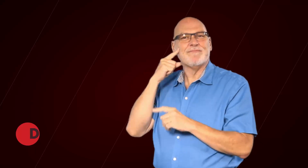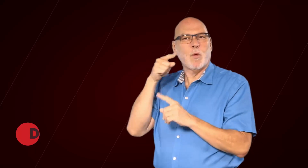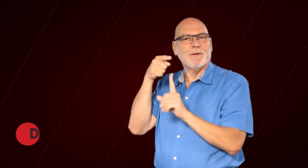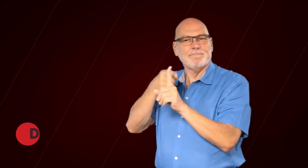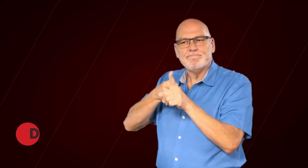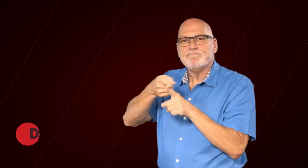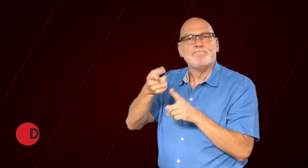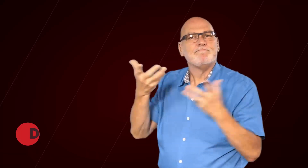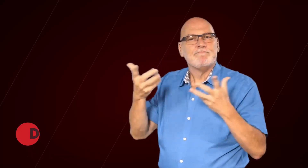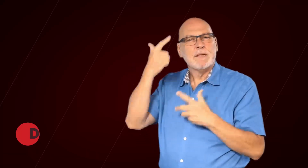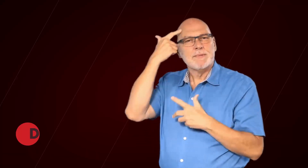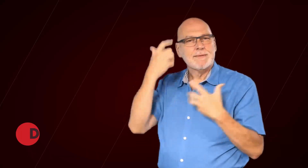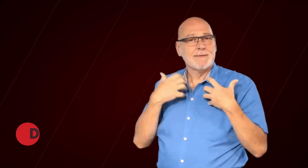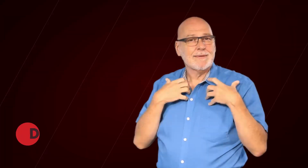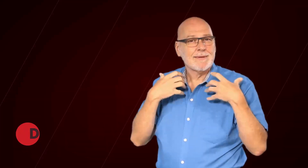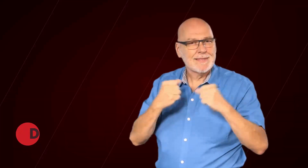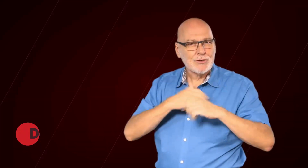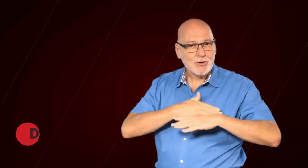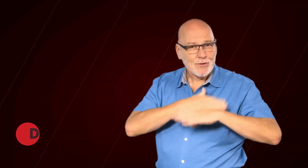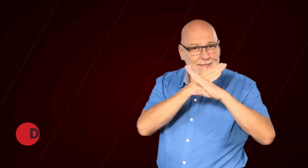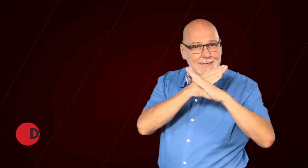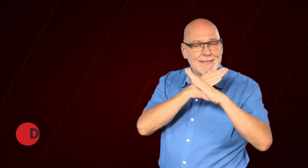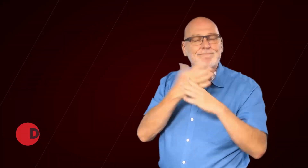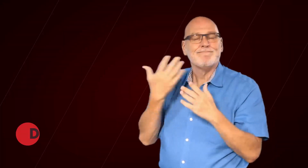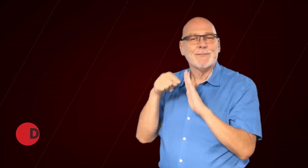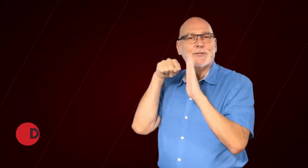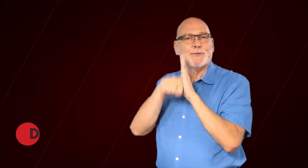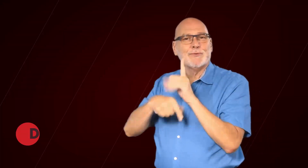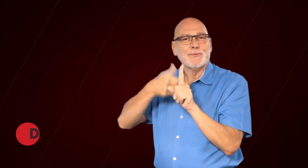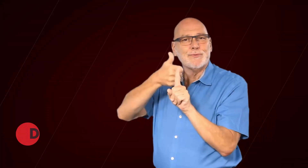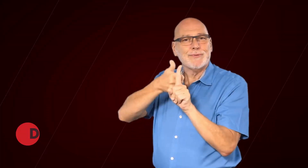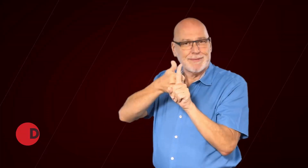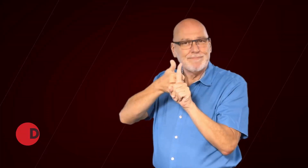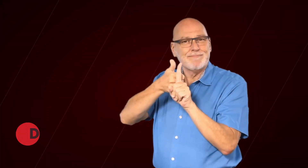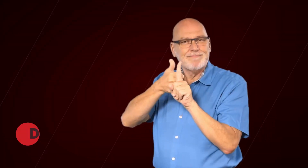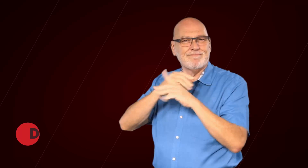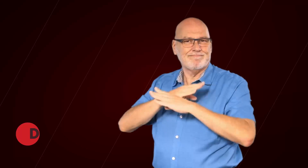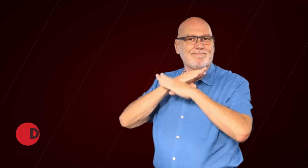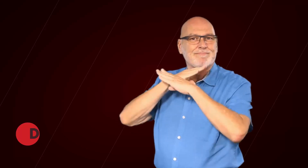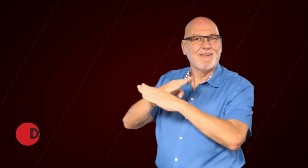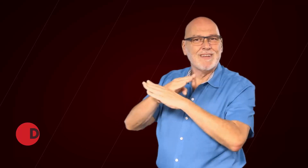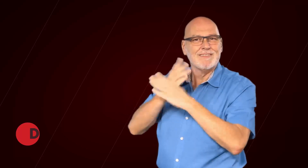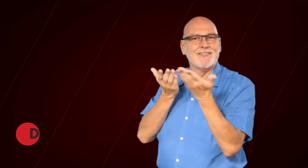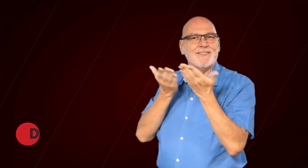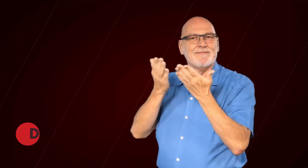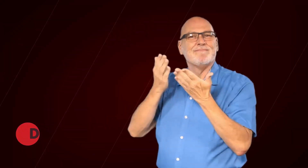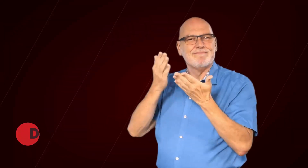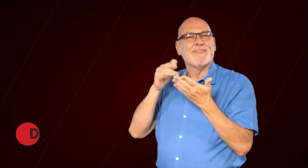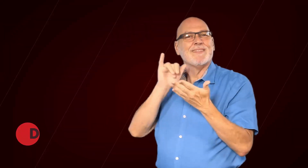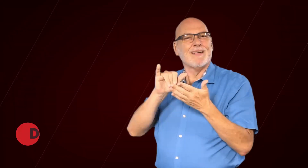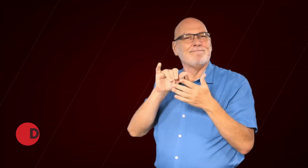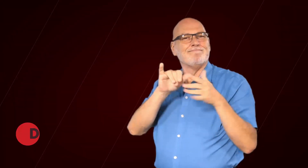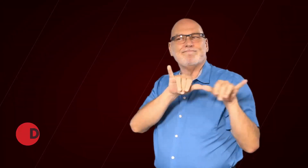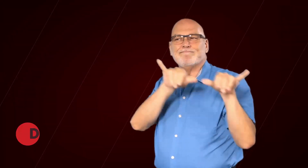mental health crisis and suicide prevention services similar to